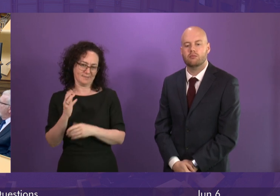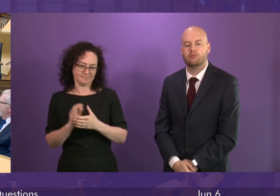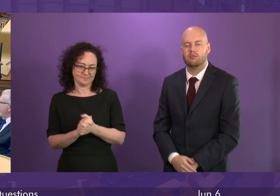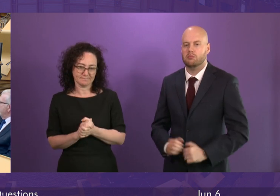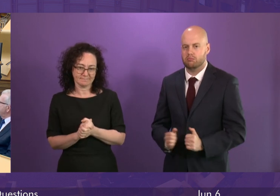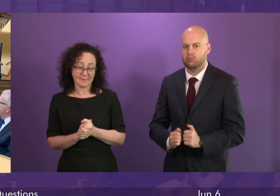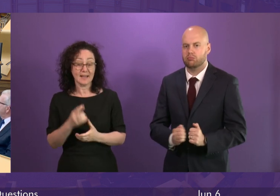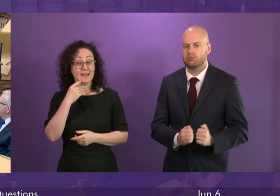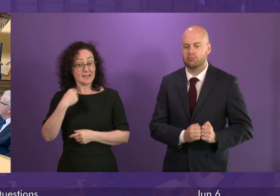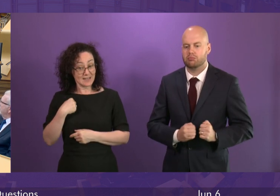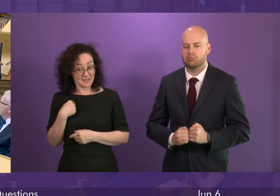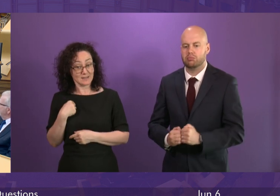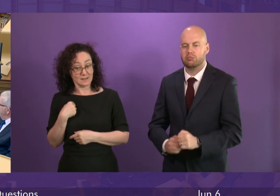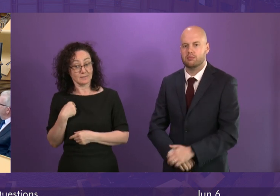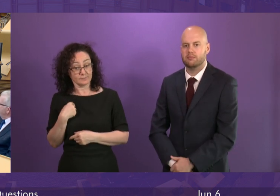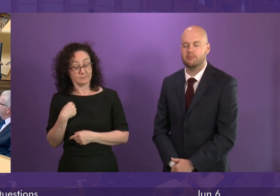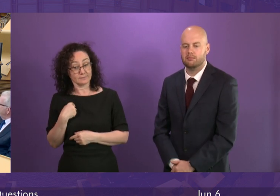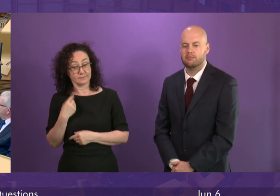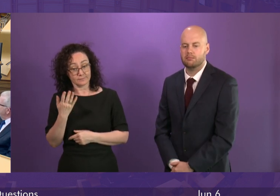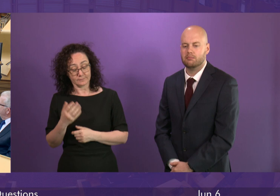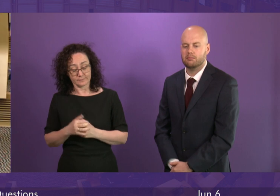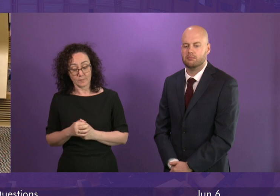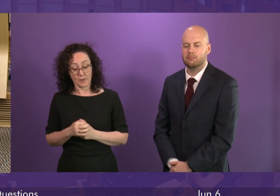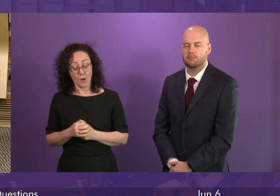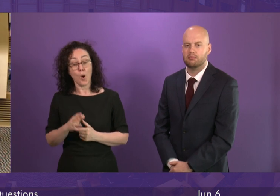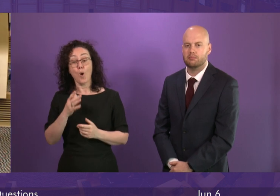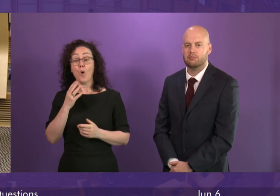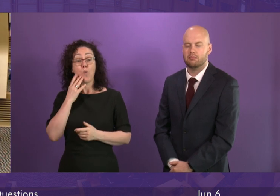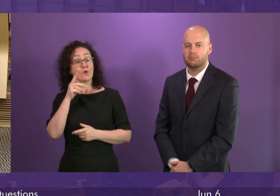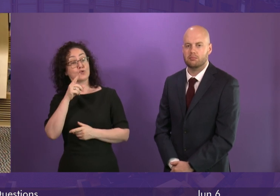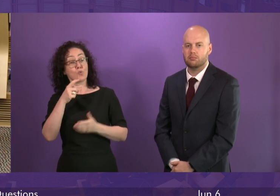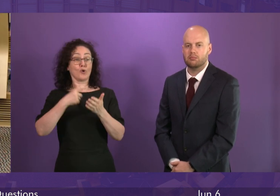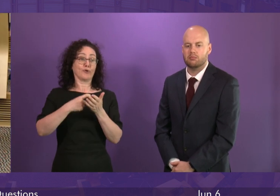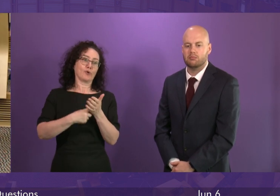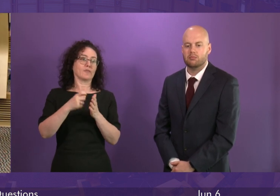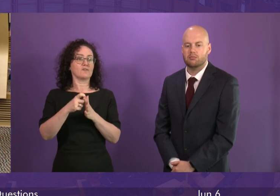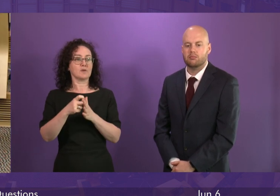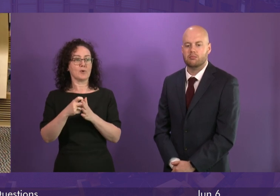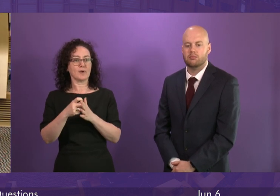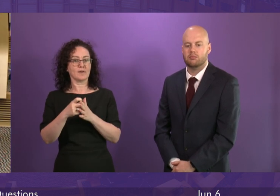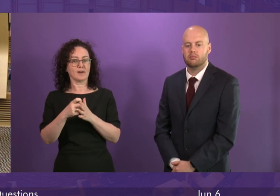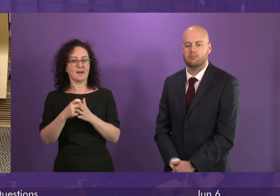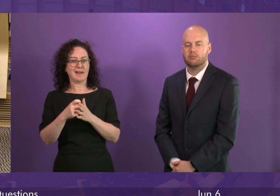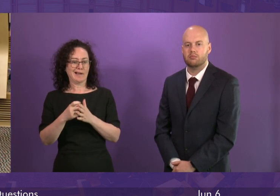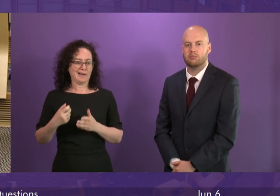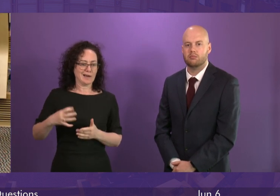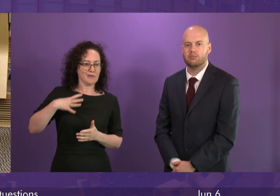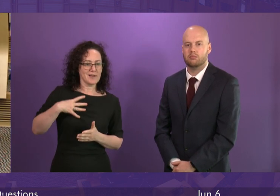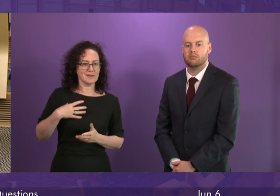every day. Yesterday, while Ruth Davidson was cooking up the latest moanfest to bring